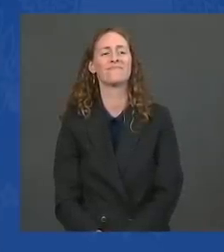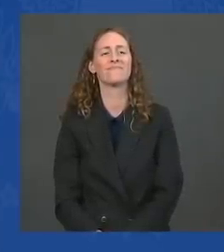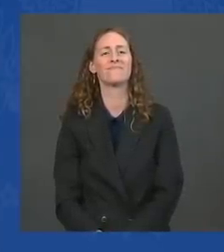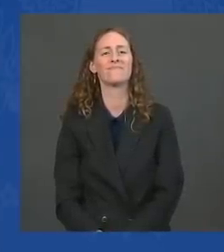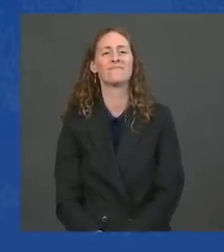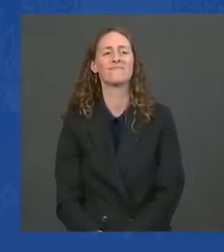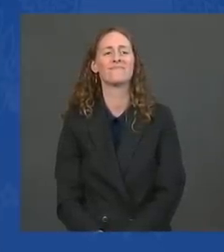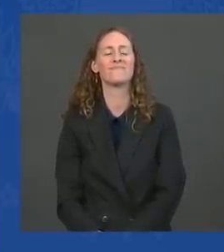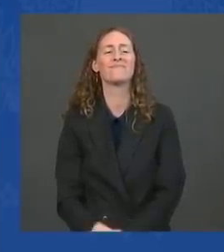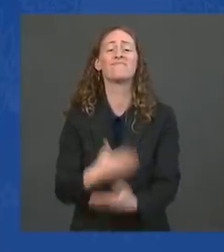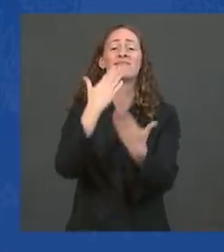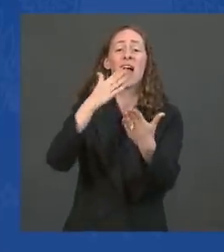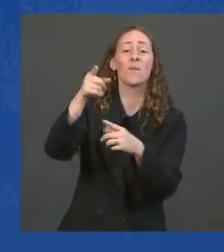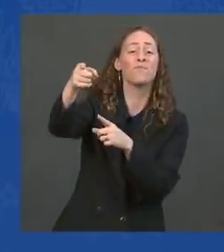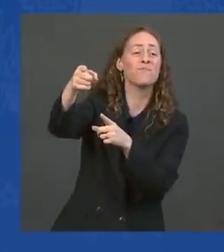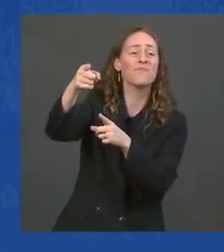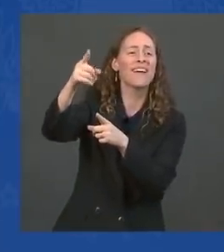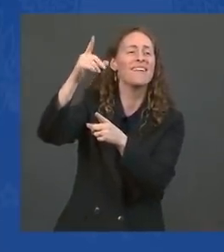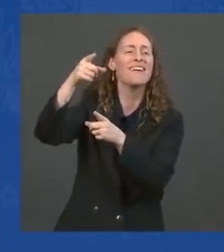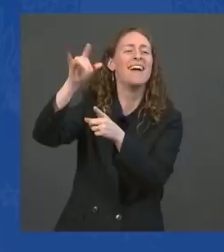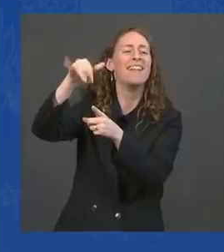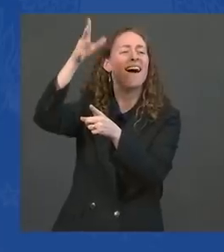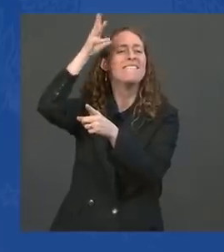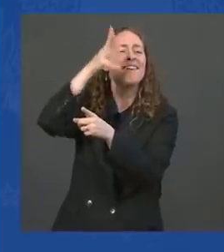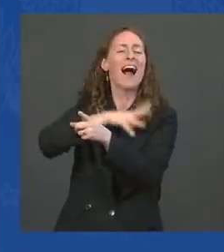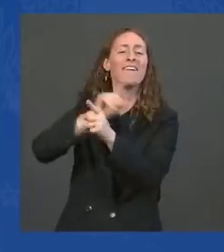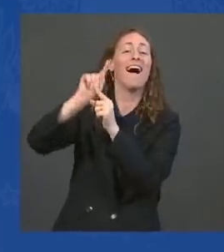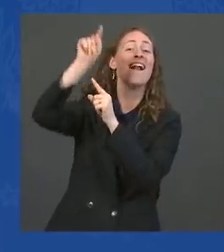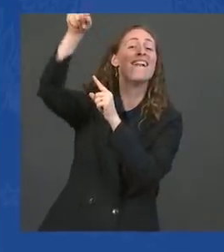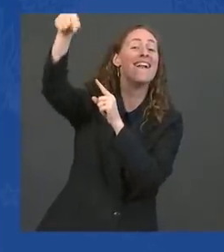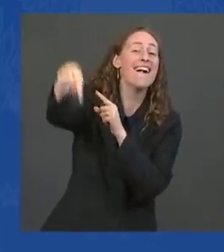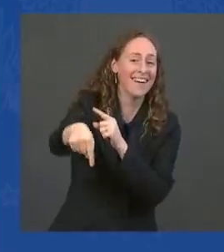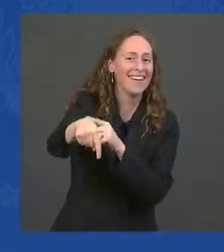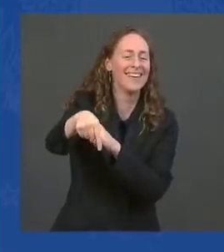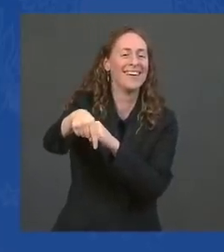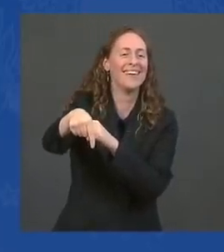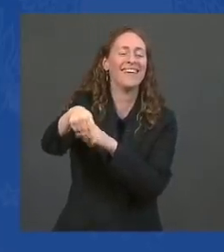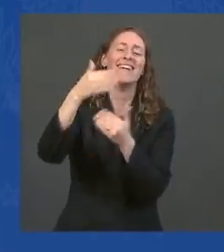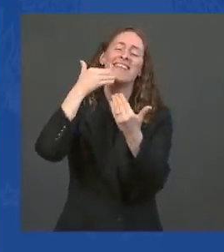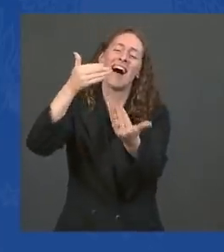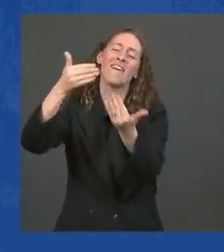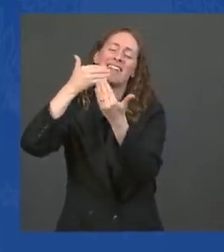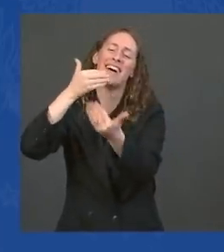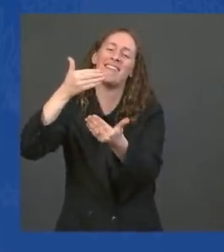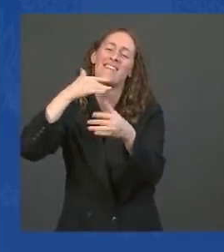Thank you very much, pal. Appreciate it, Mr. Prime Minister. I'm honored today to be joined